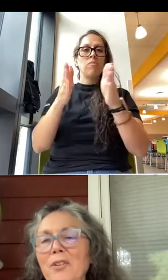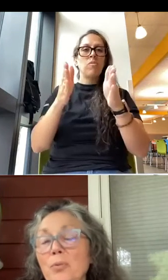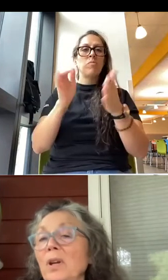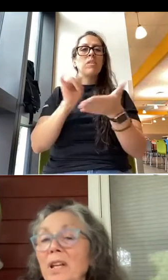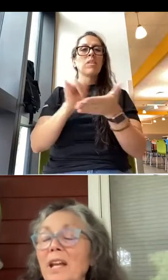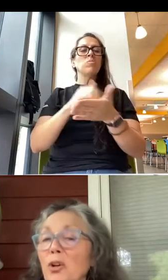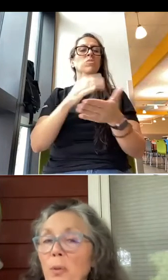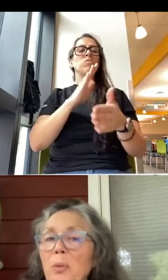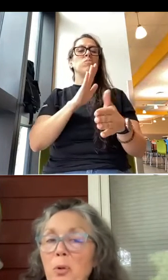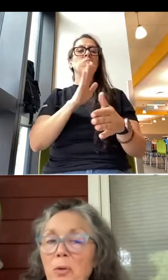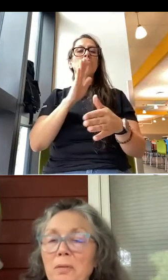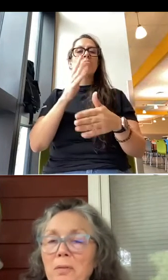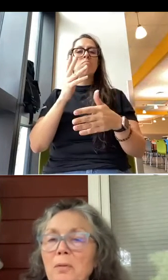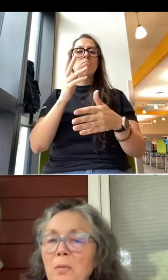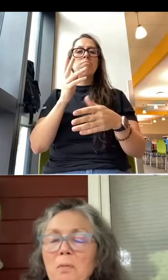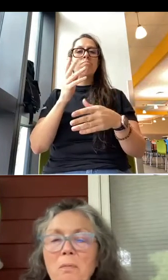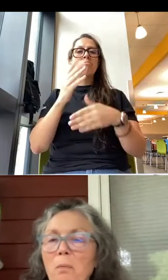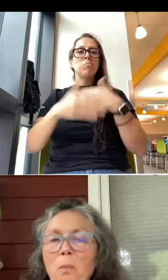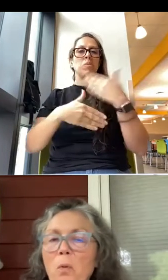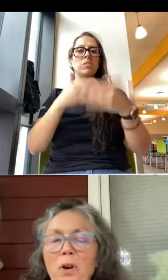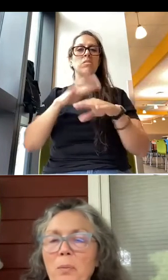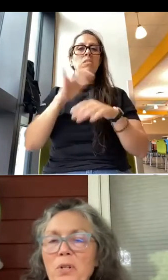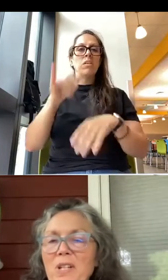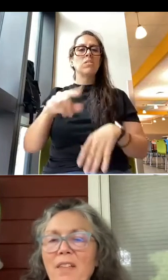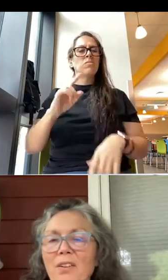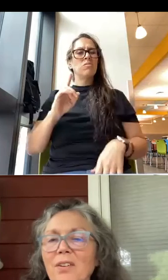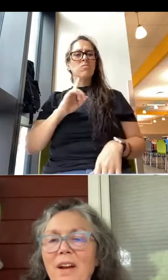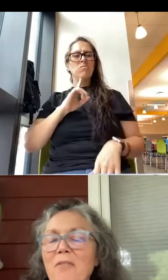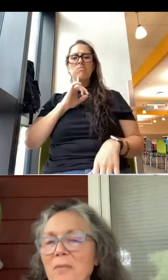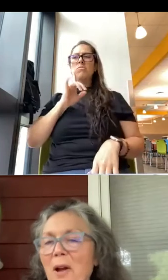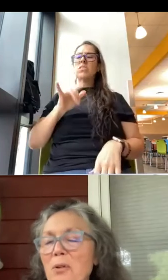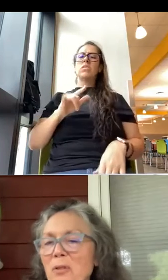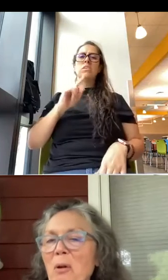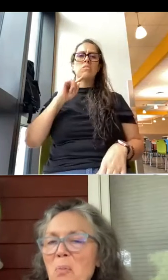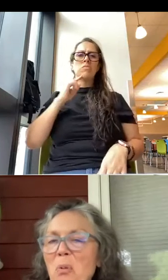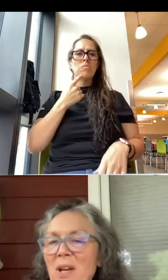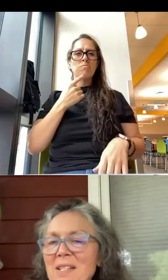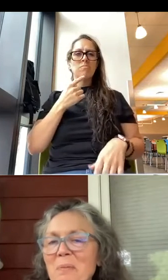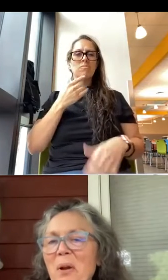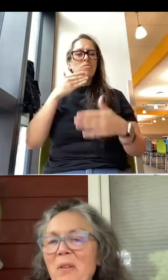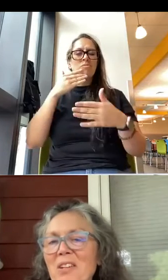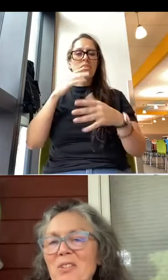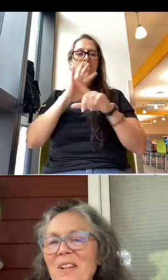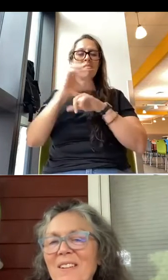It's really an incredible work put together. I, I was very impressed by all that you did!